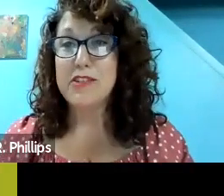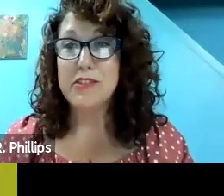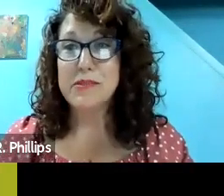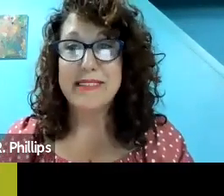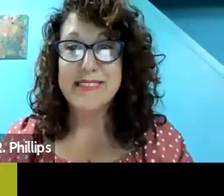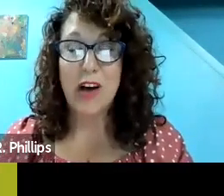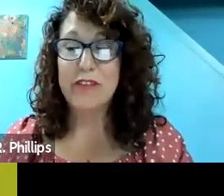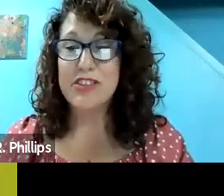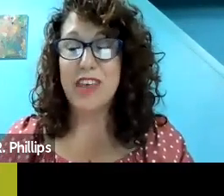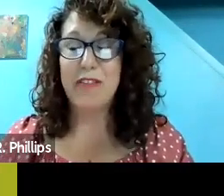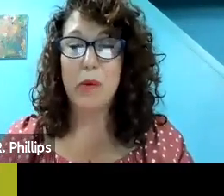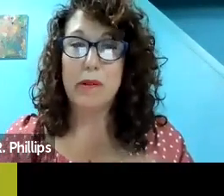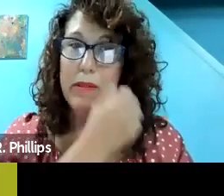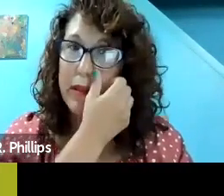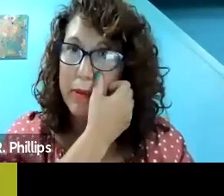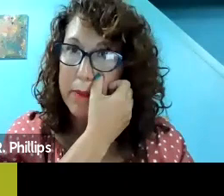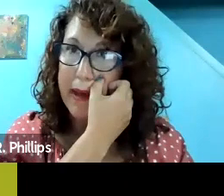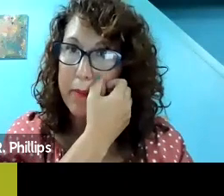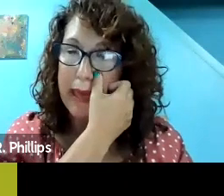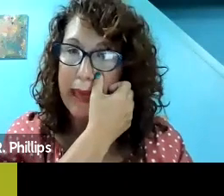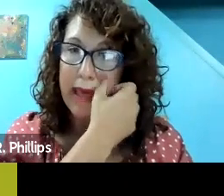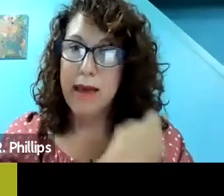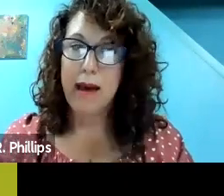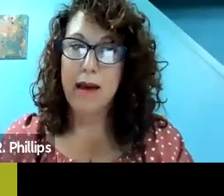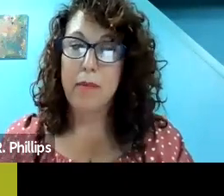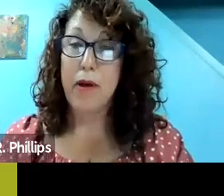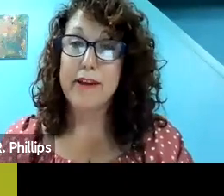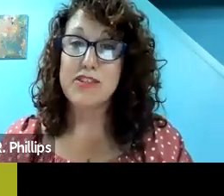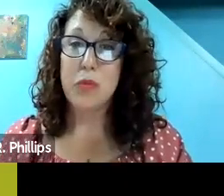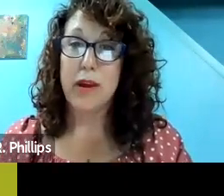introduce myself just give you a little bit about me. Prior to